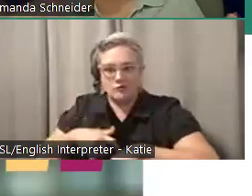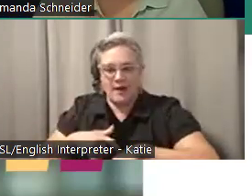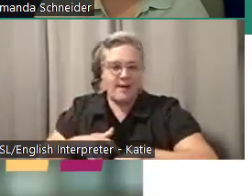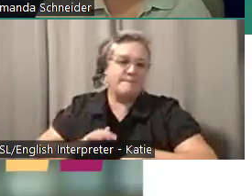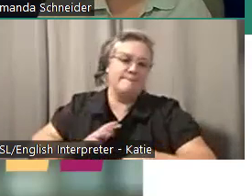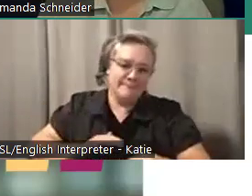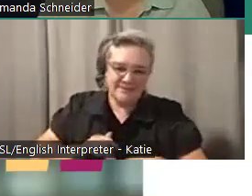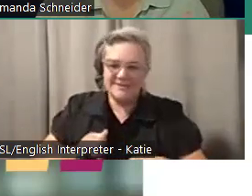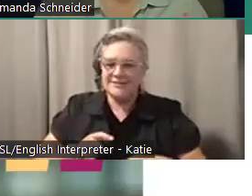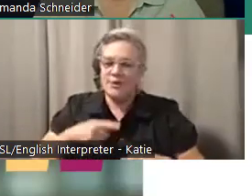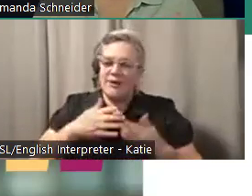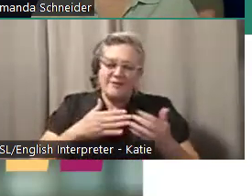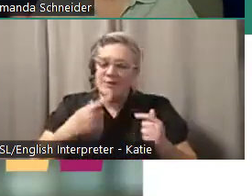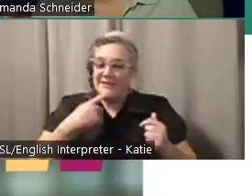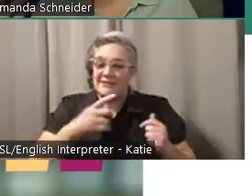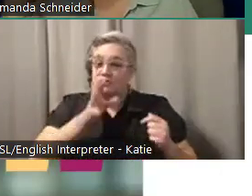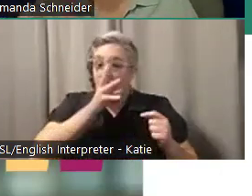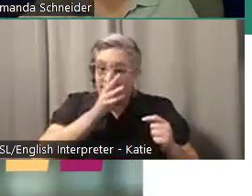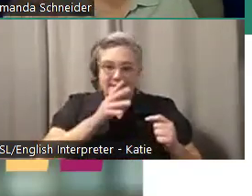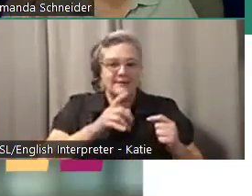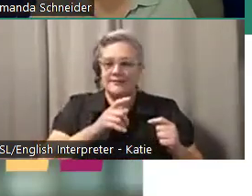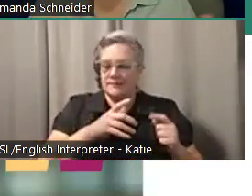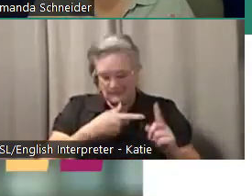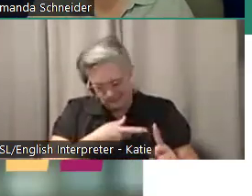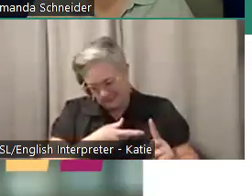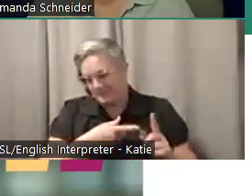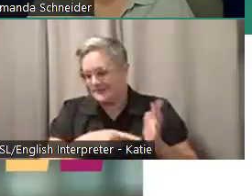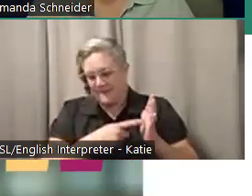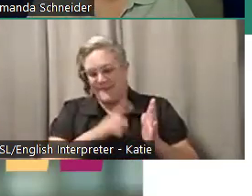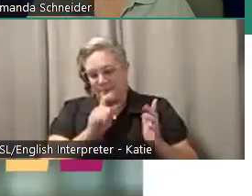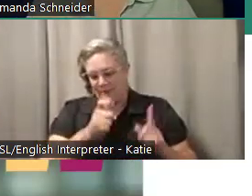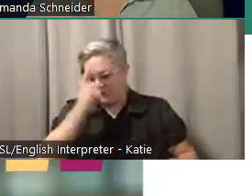So, I just want to make sure when I share some of these resources that sometimes you have to change that lens,